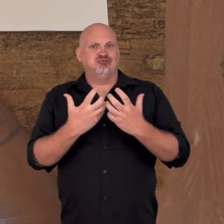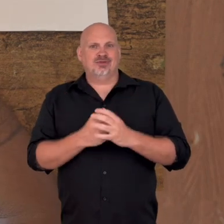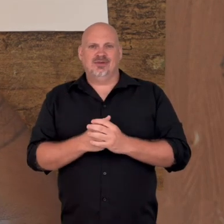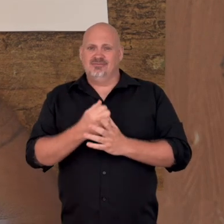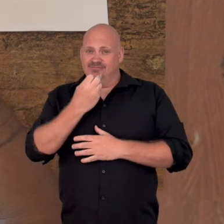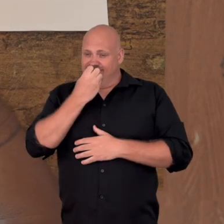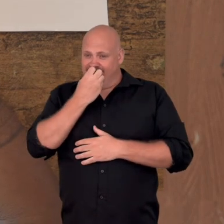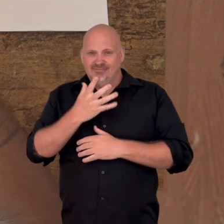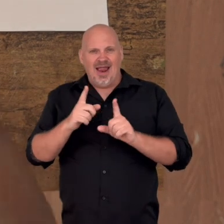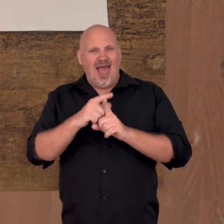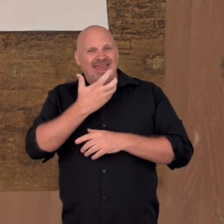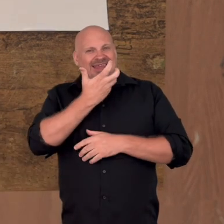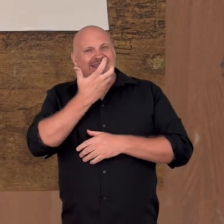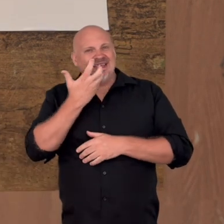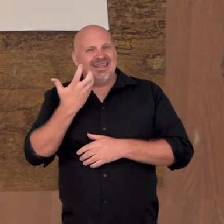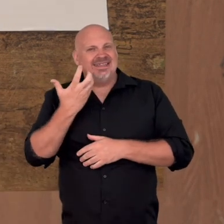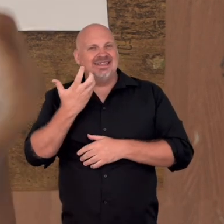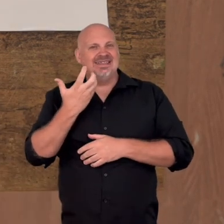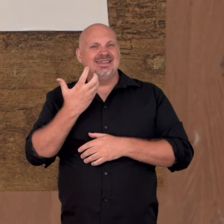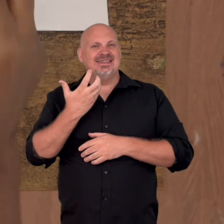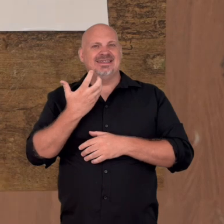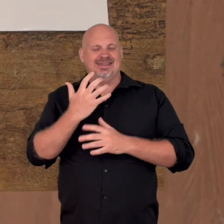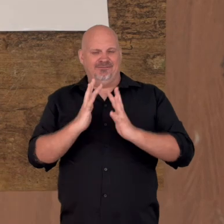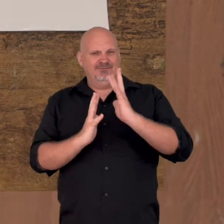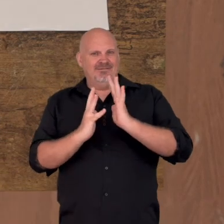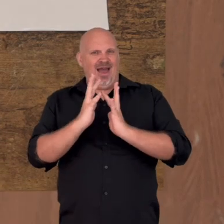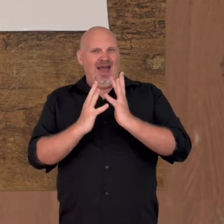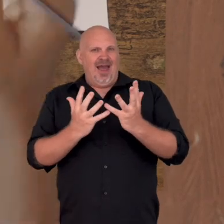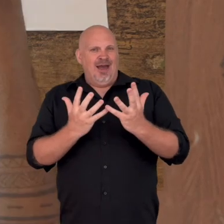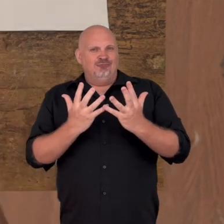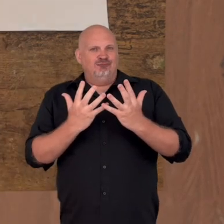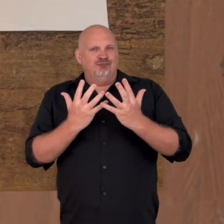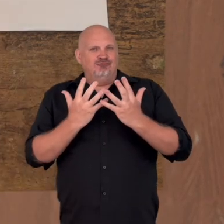I can keep working and working and working and working